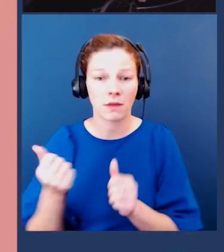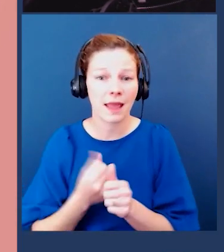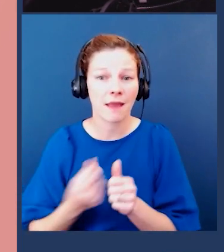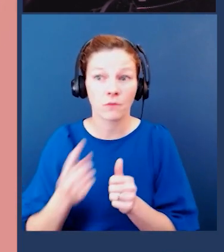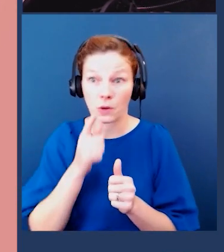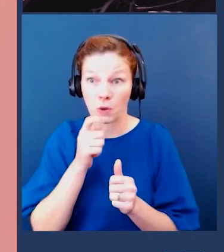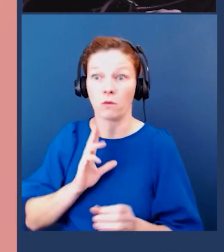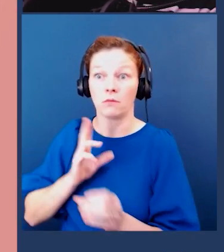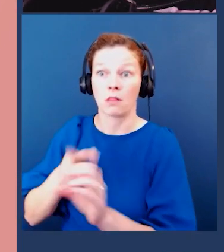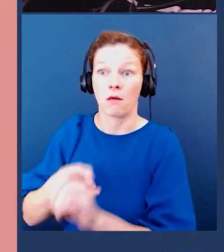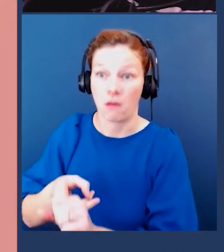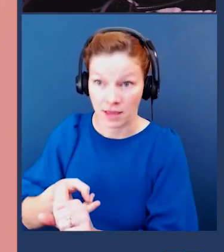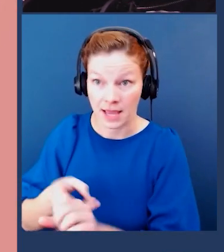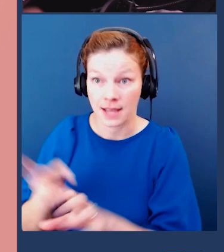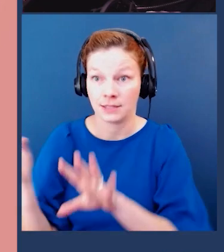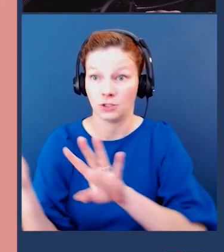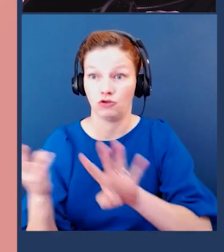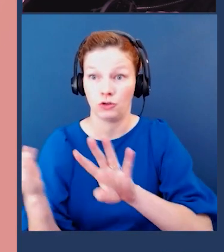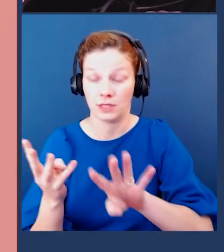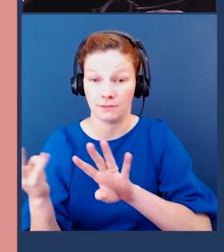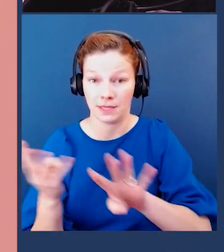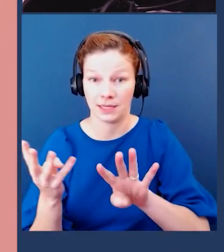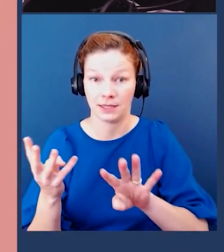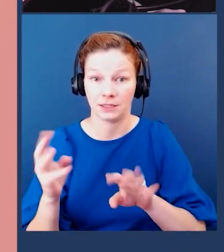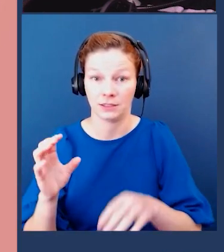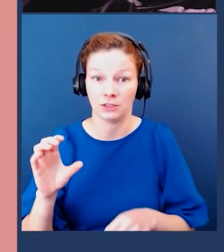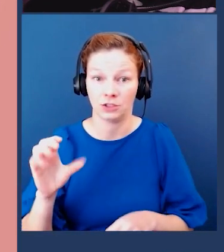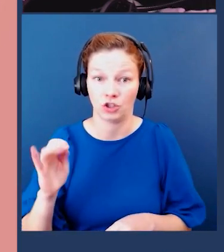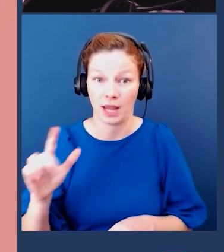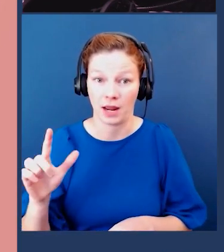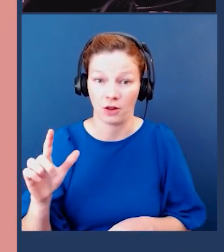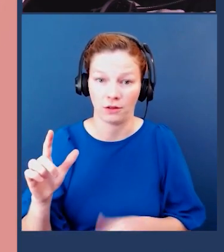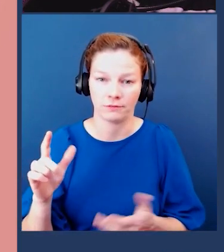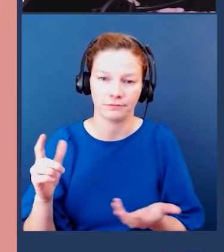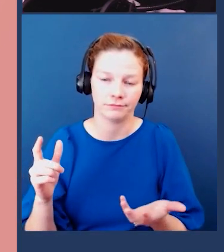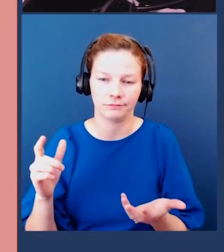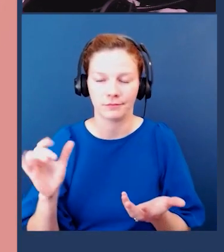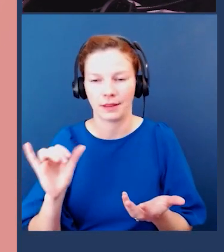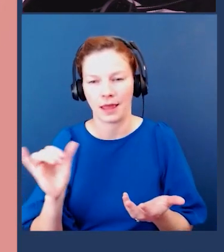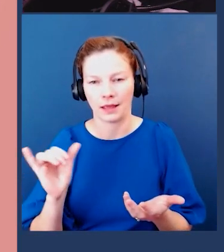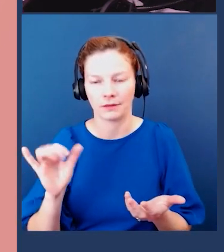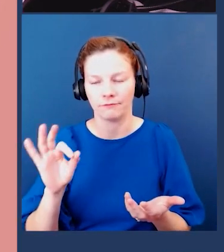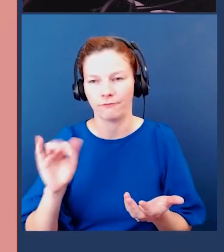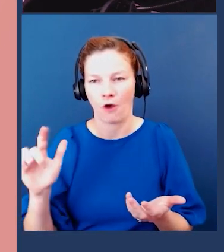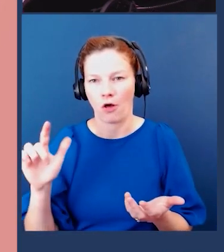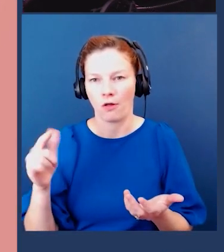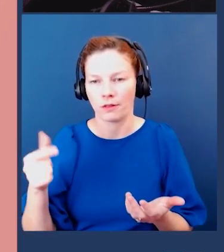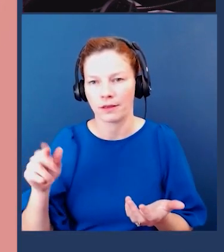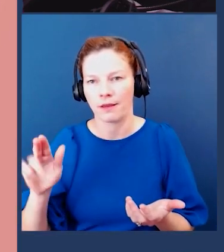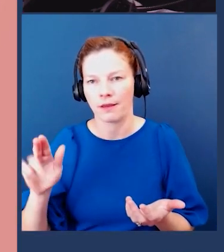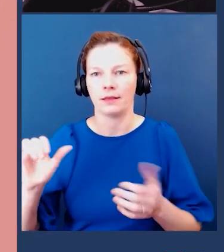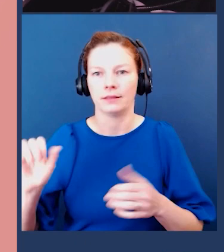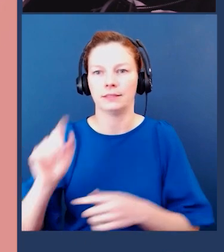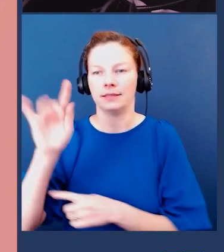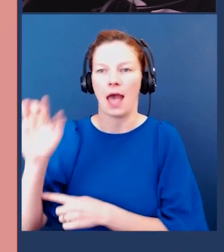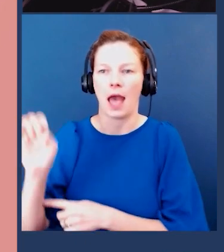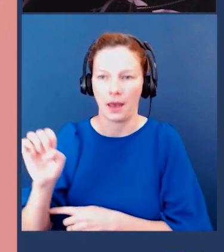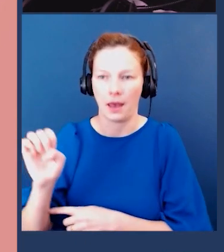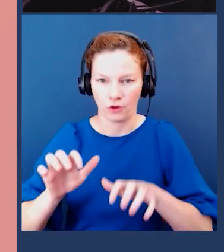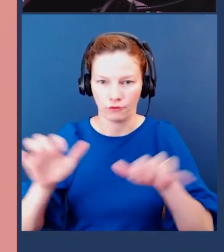channels or streaming in ILRX kind of like a fall guy style, you know, of arena. You log in, you're basically spawning your characters